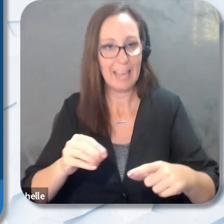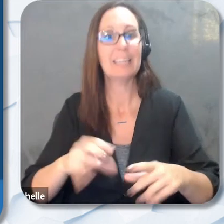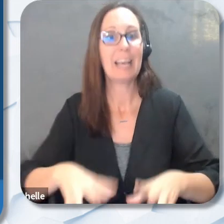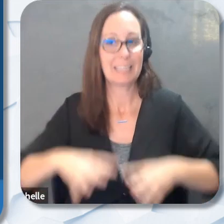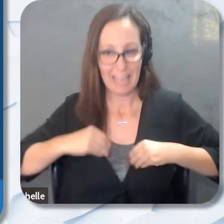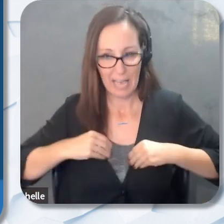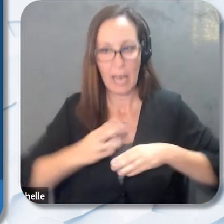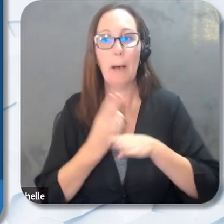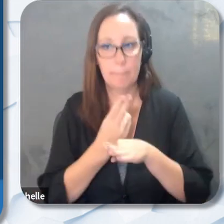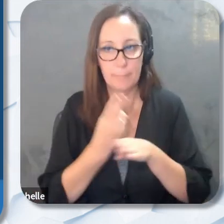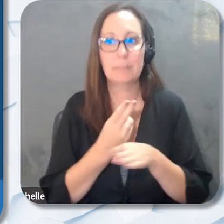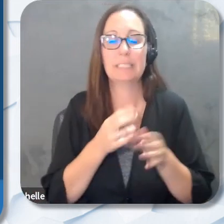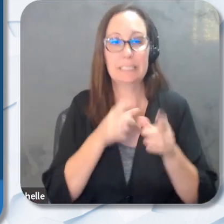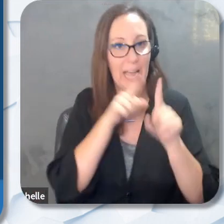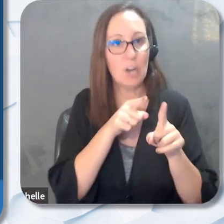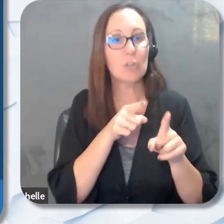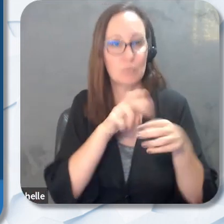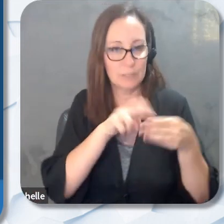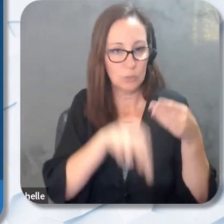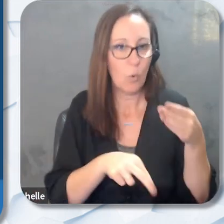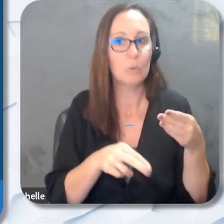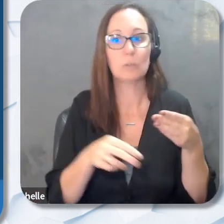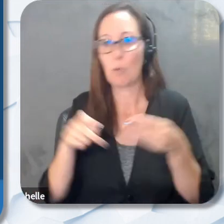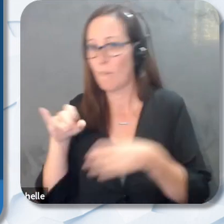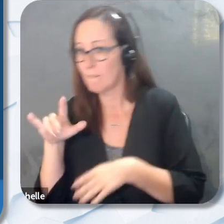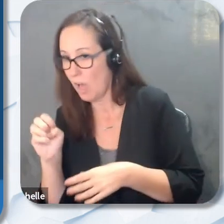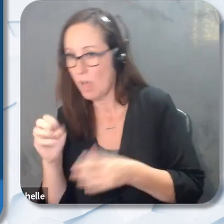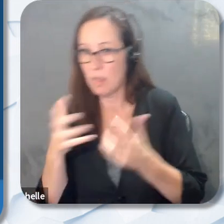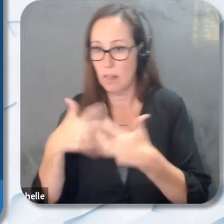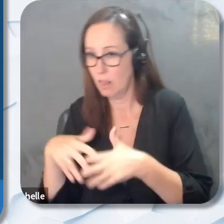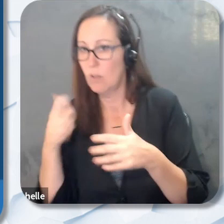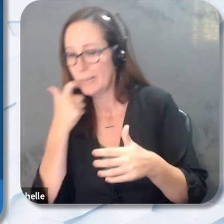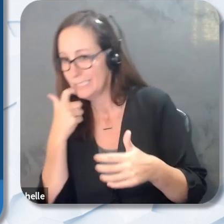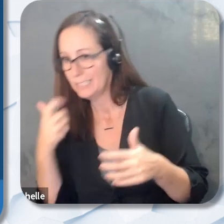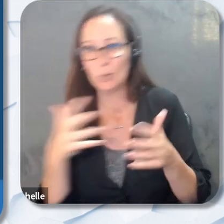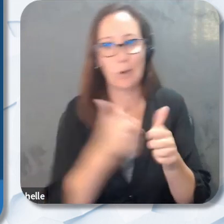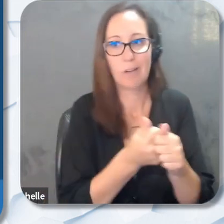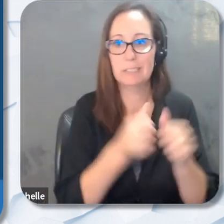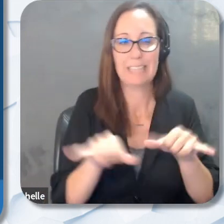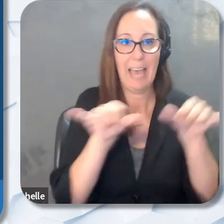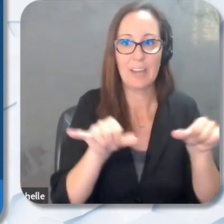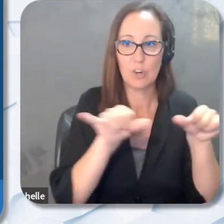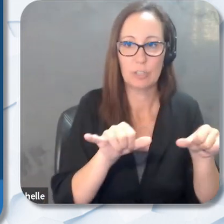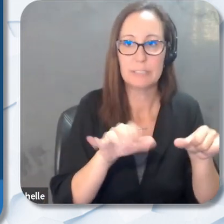developmental profile to reflect the updated standards address preschool to second grade.